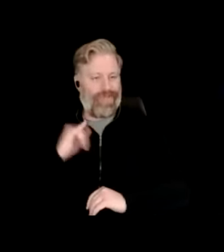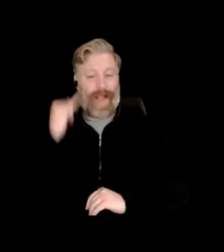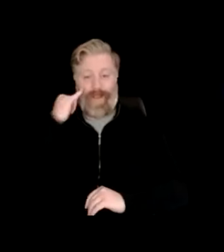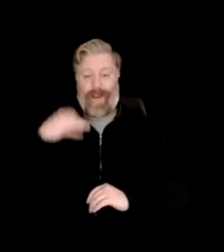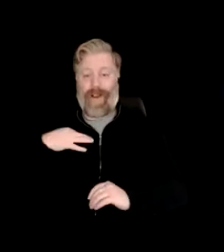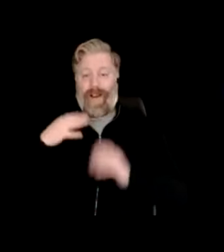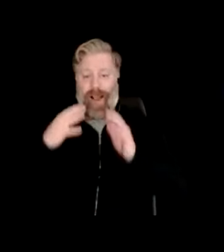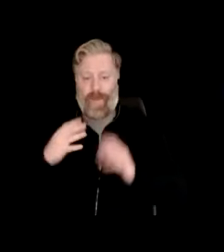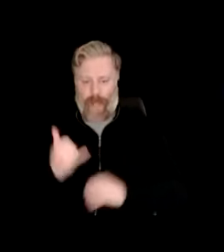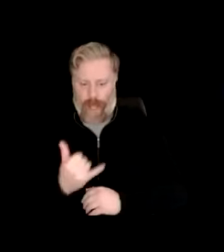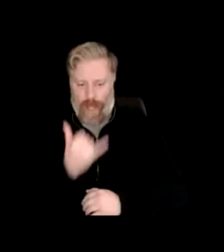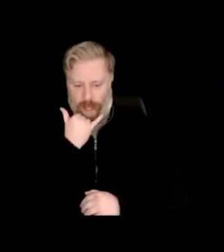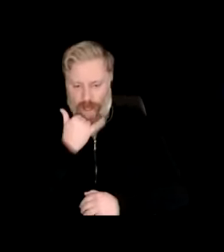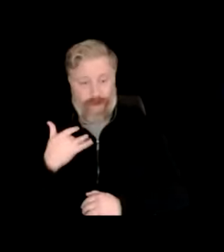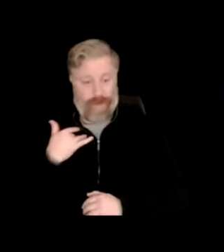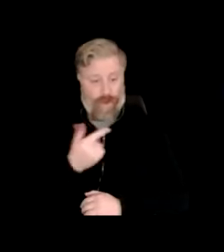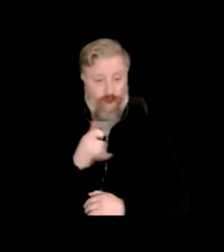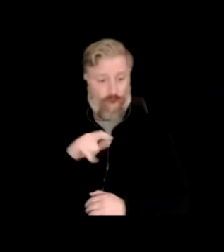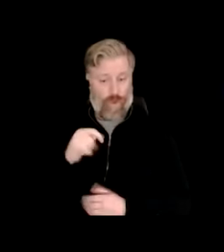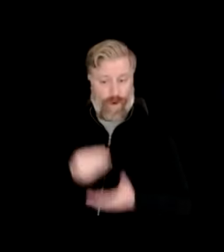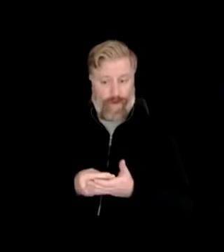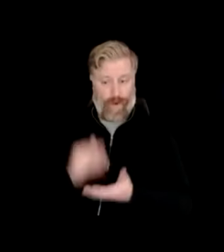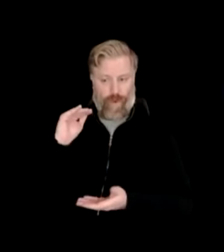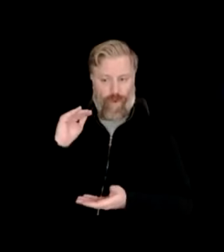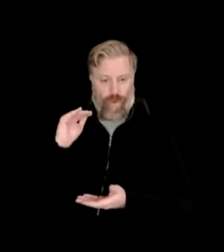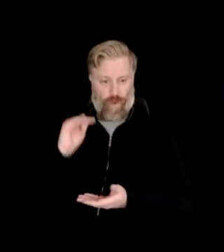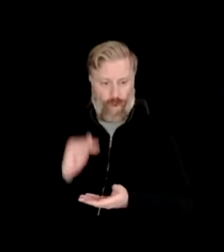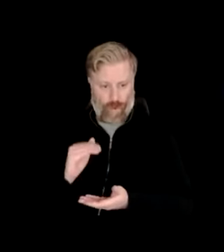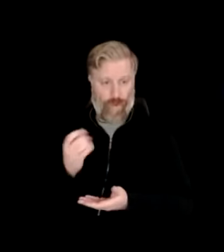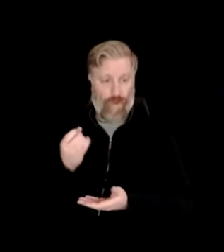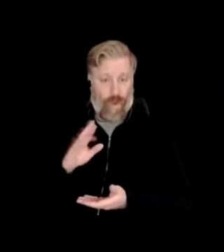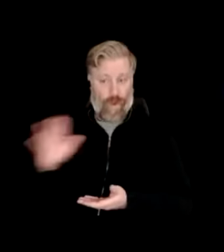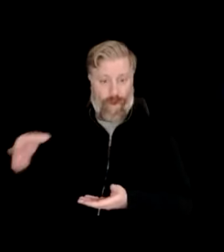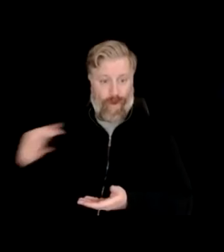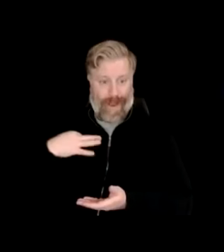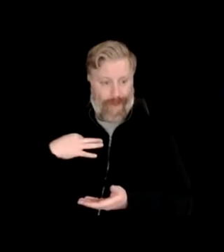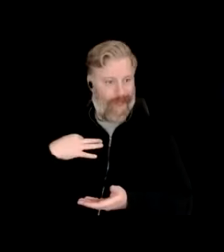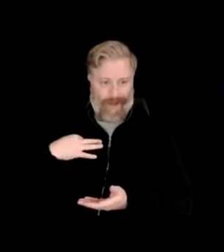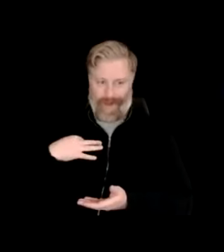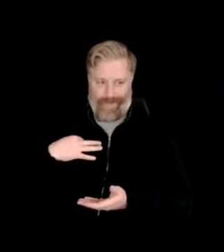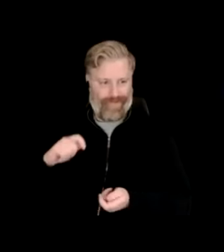they often have their grant amount reduced or their entire application becomes ineligible.